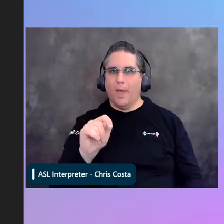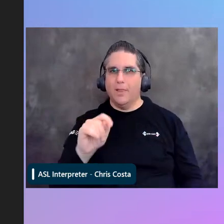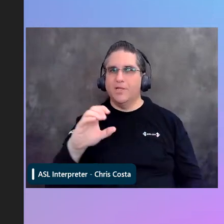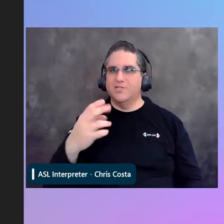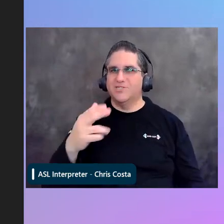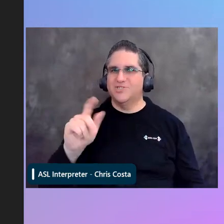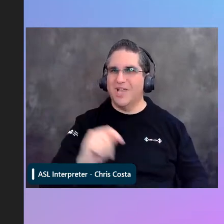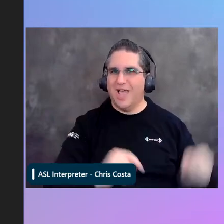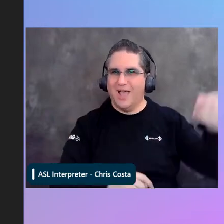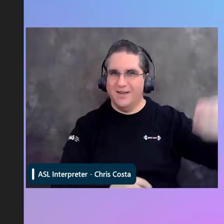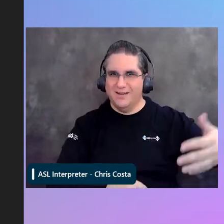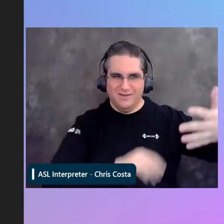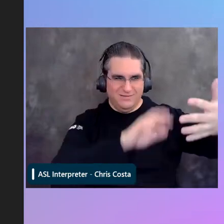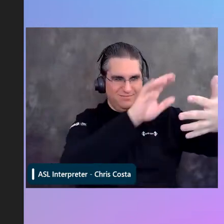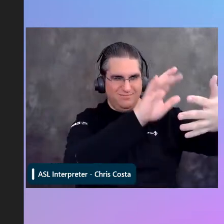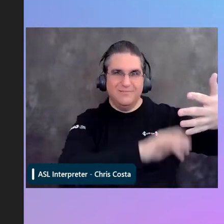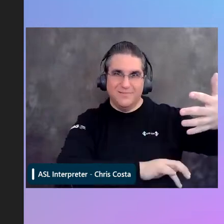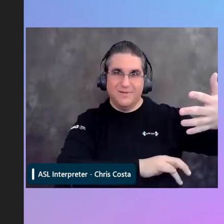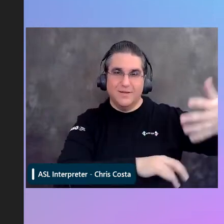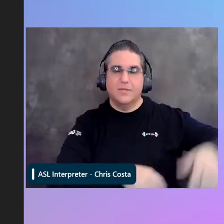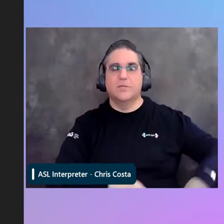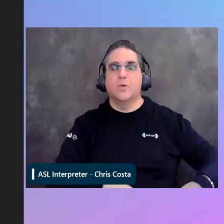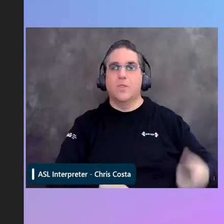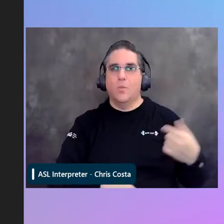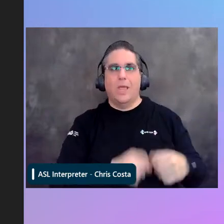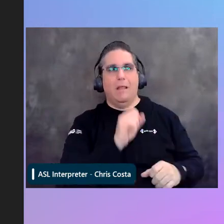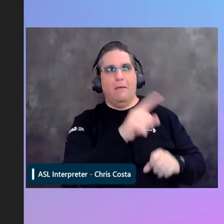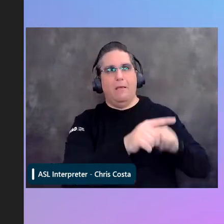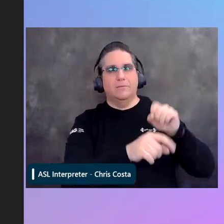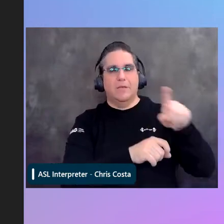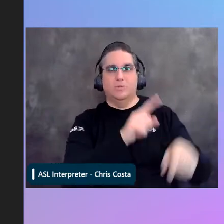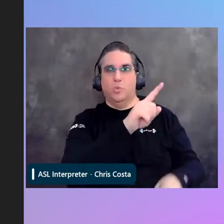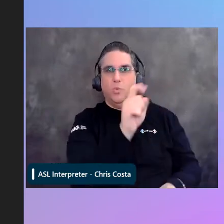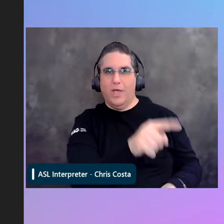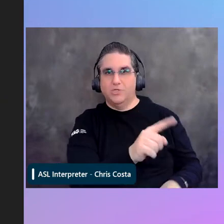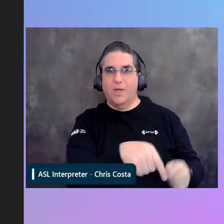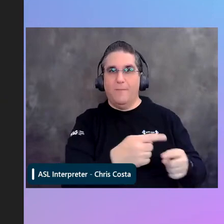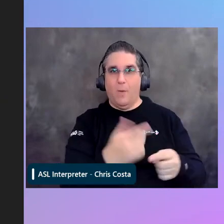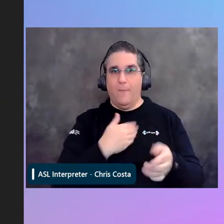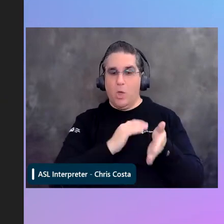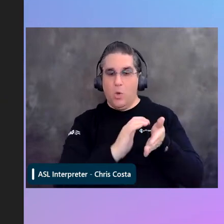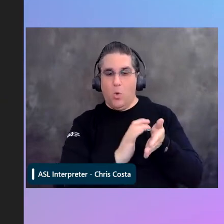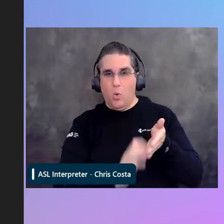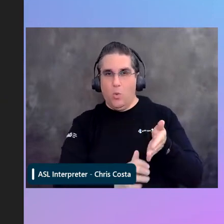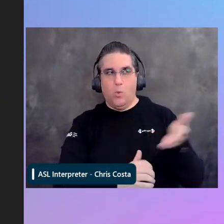ask pointed questions about our code or help us generate new